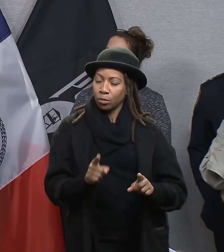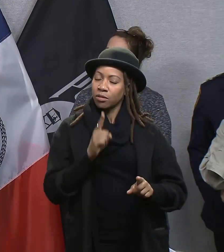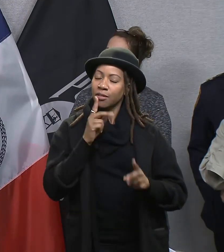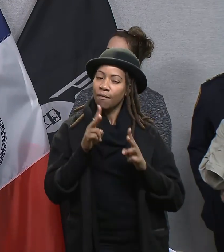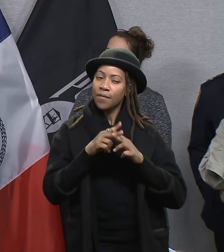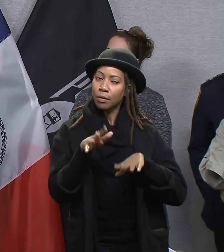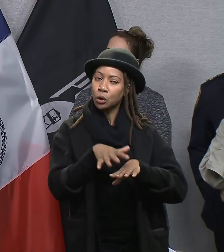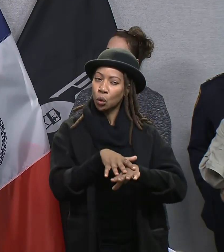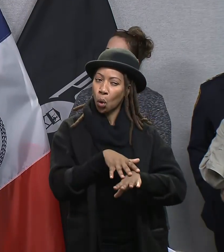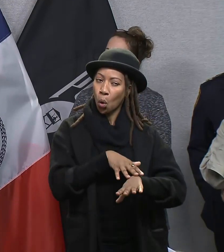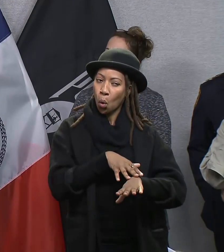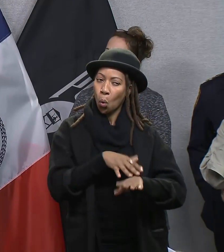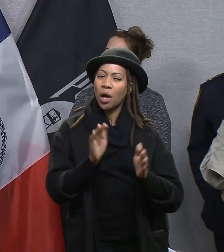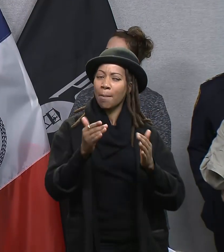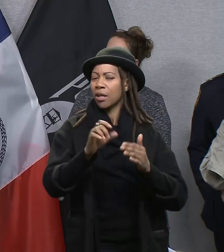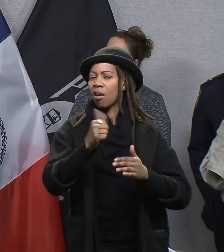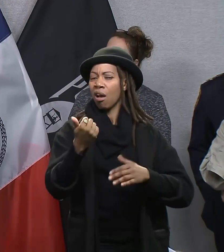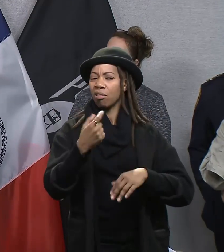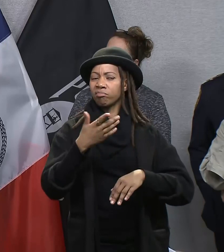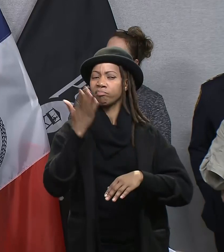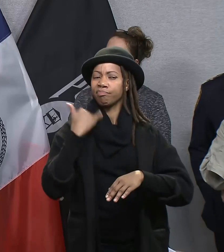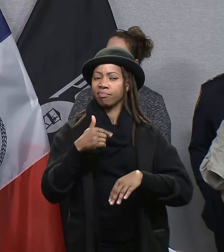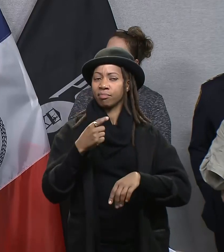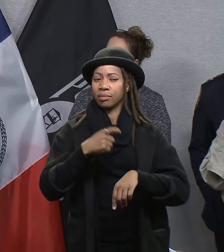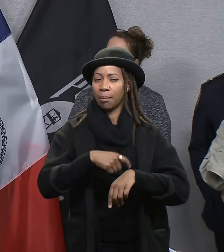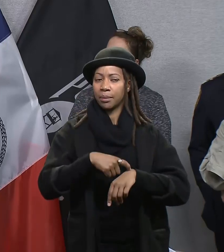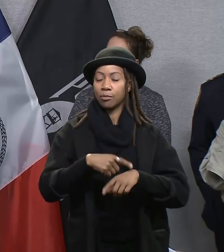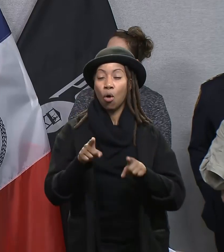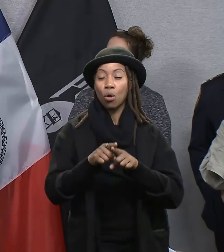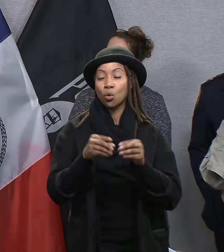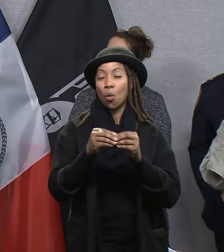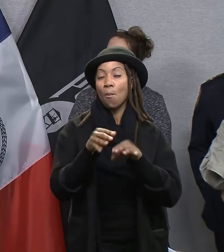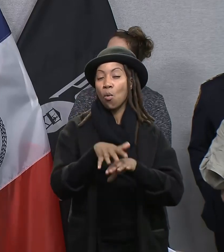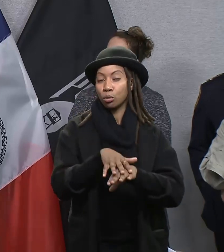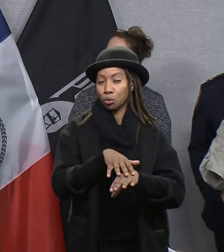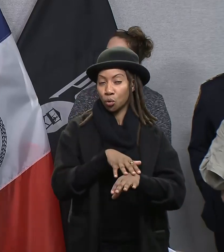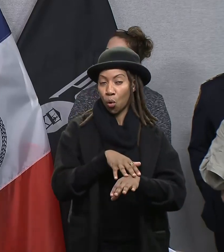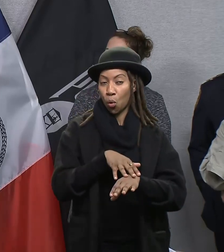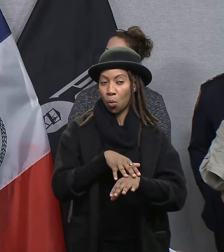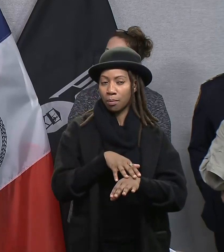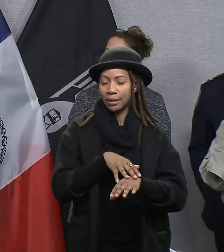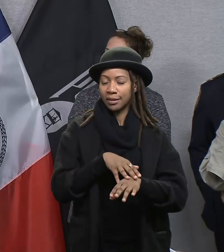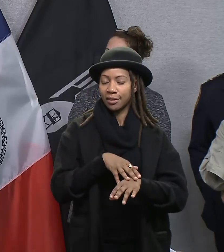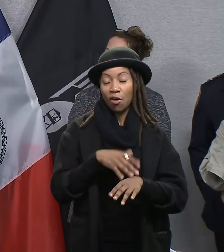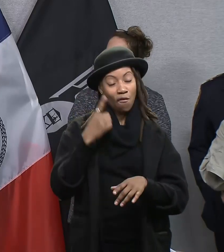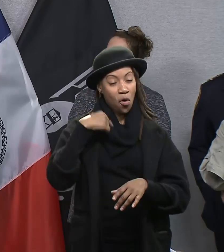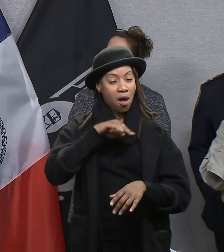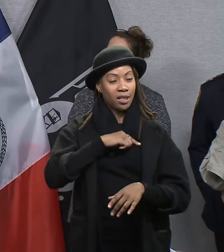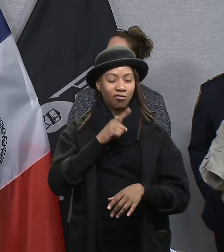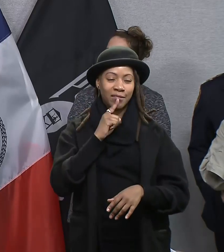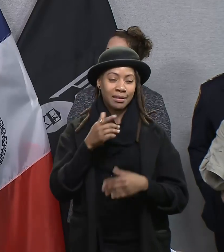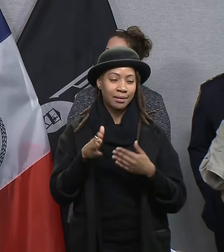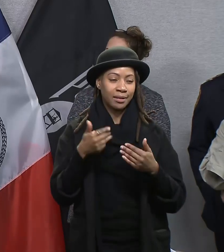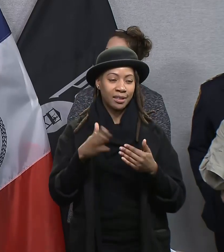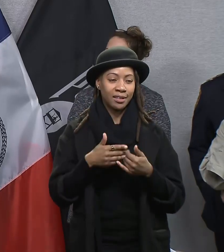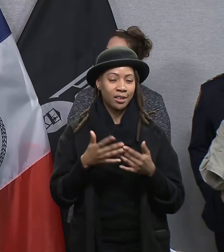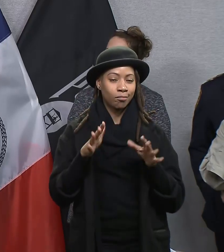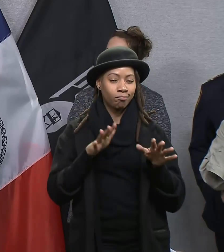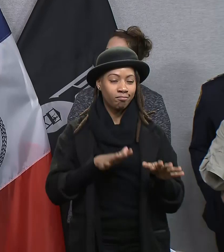AMOUNT THAT WAS